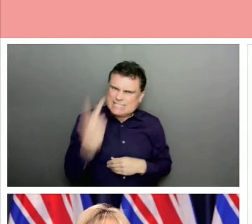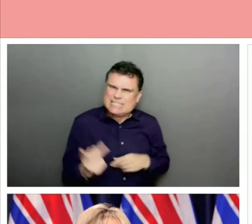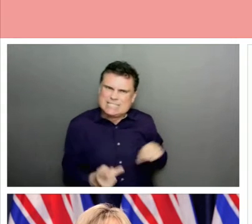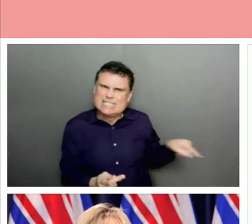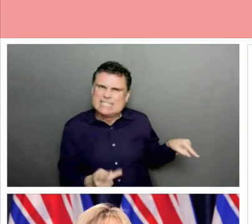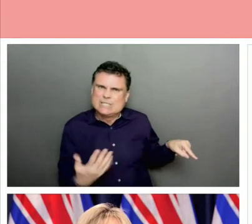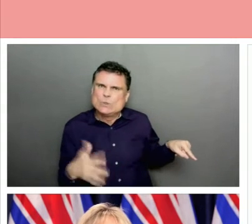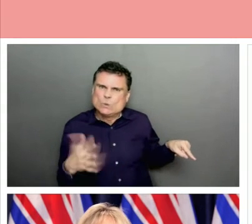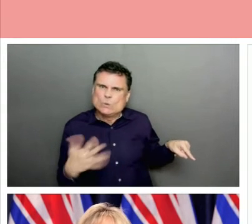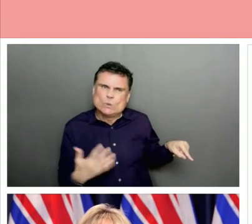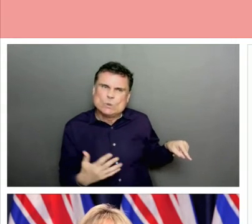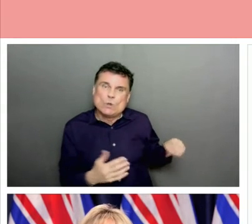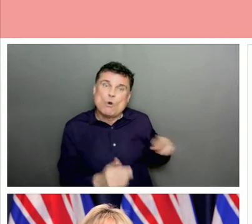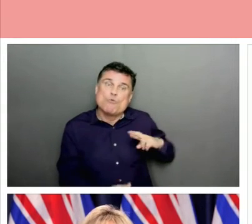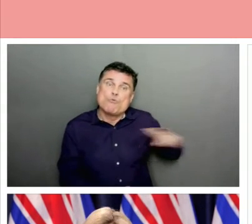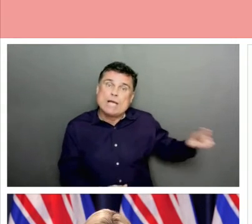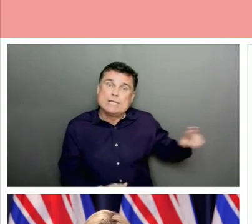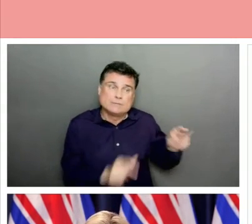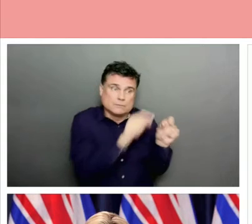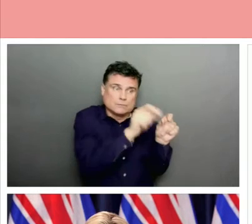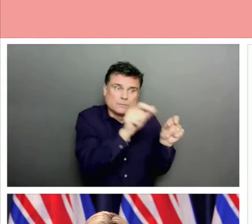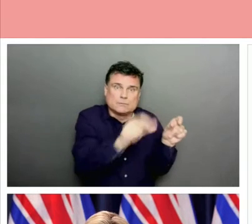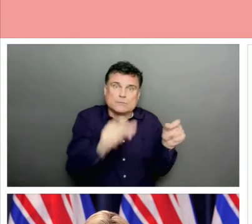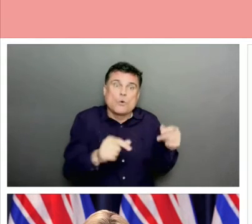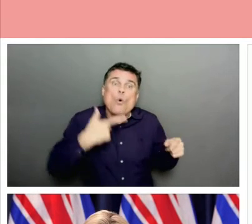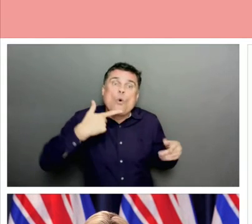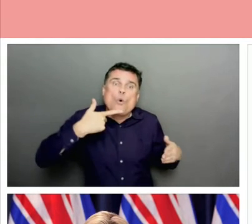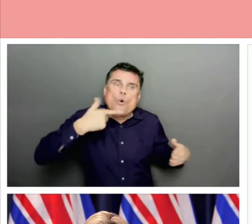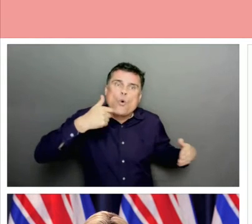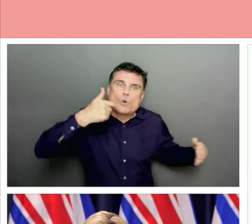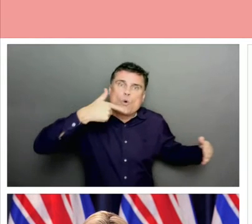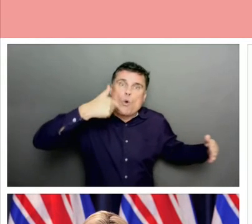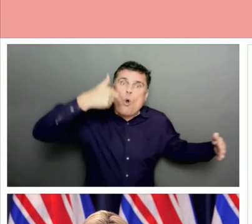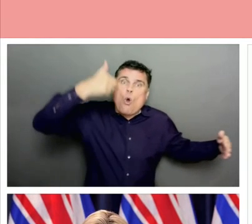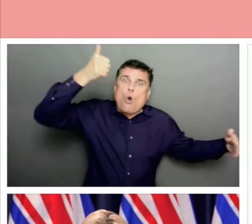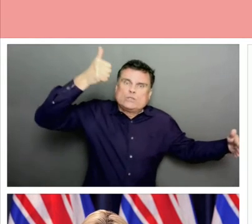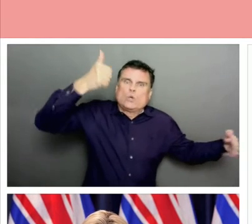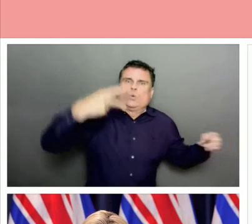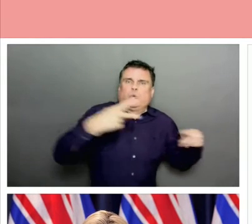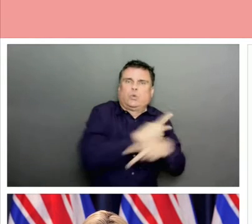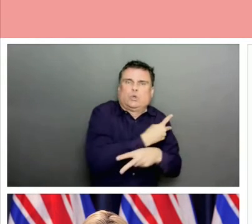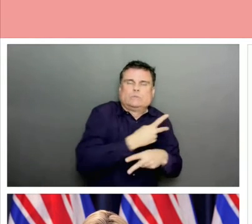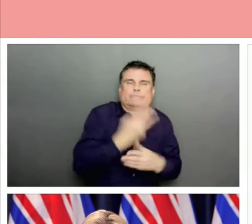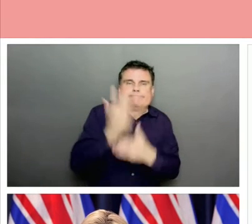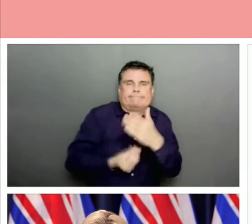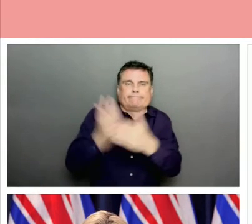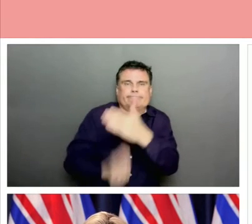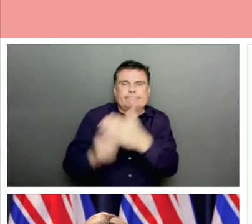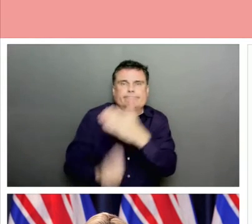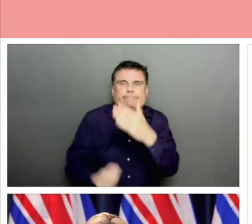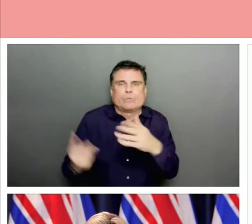person in the 30 to 39-year-old age group pass away from COVID and four people 40 to 49.